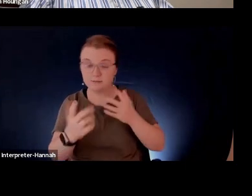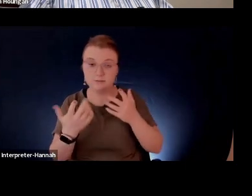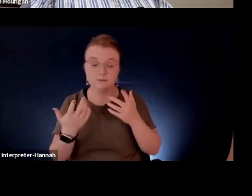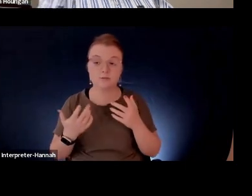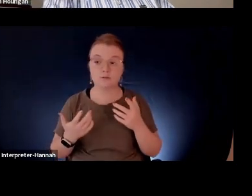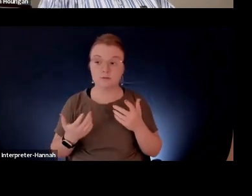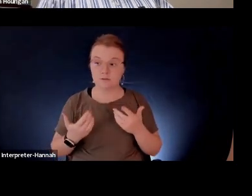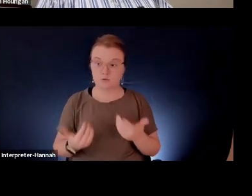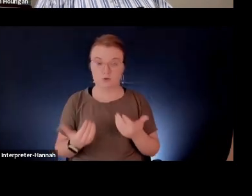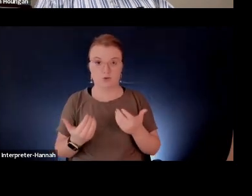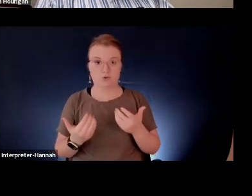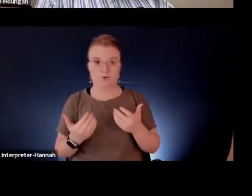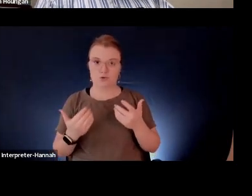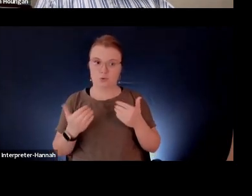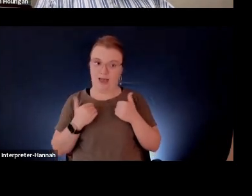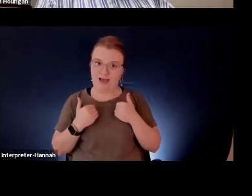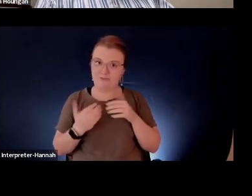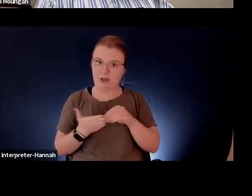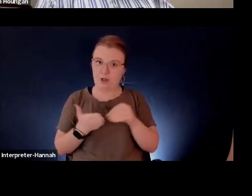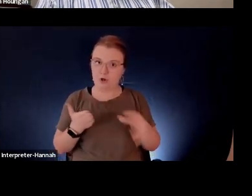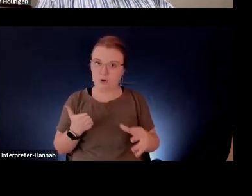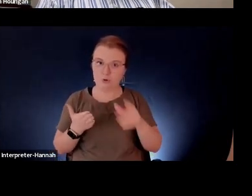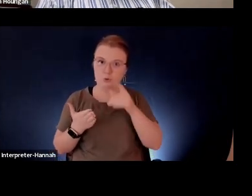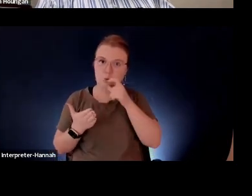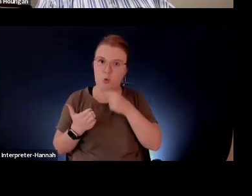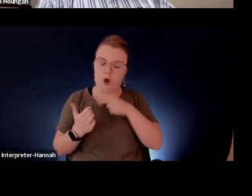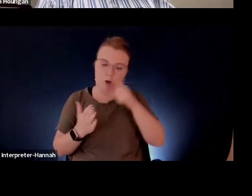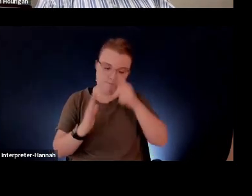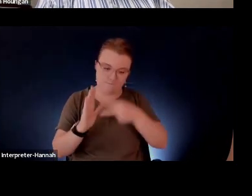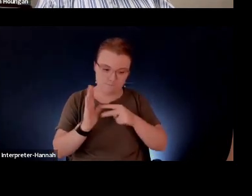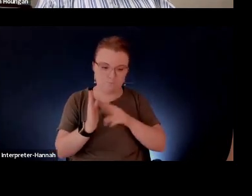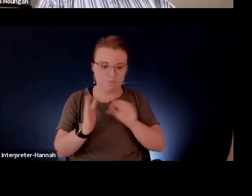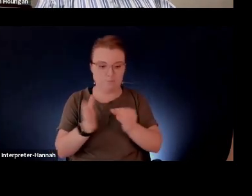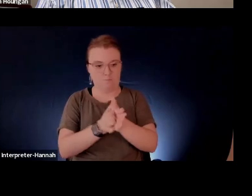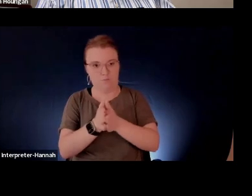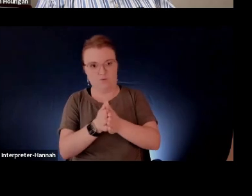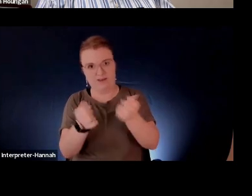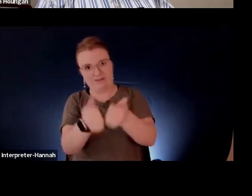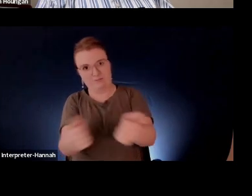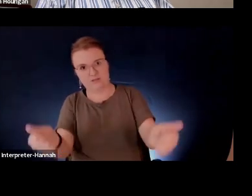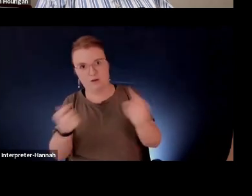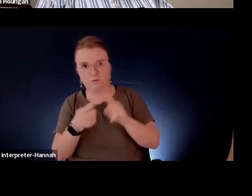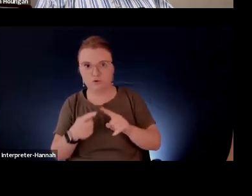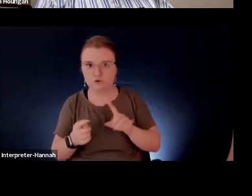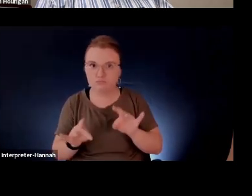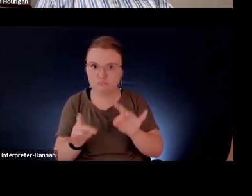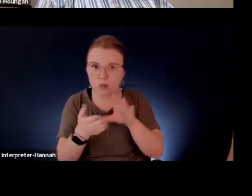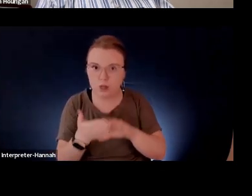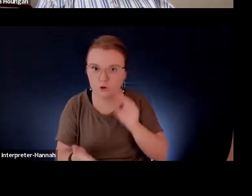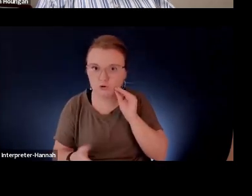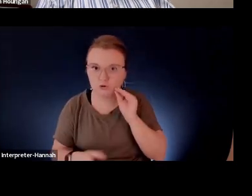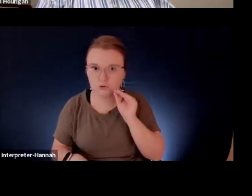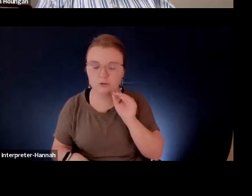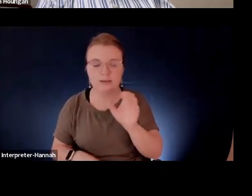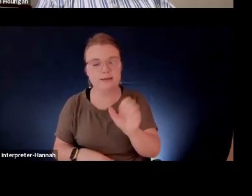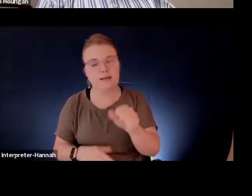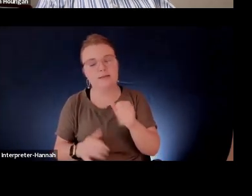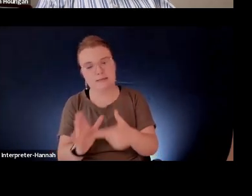that are purposeful and motivated themselves to learn. And yes, that takes years and years and years, but oftentimes I think